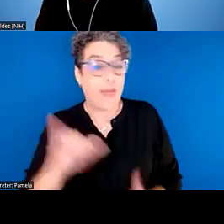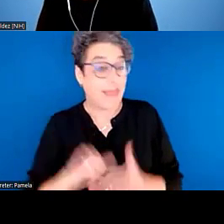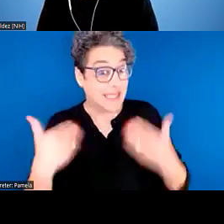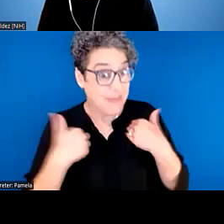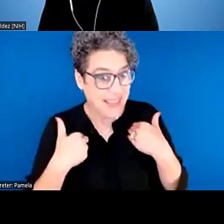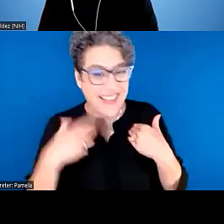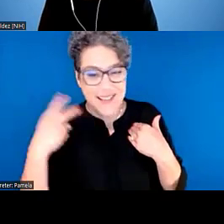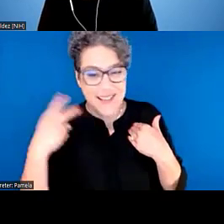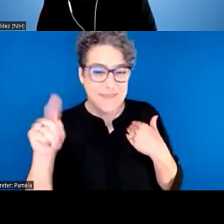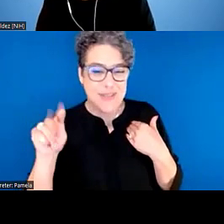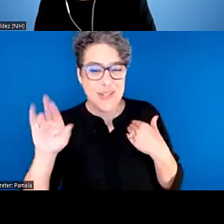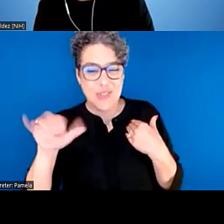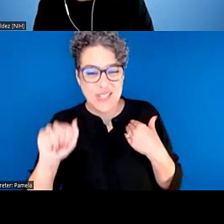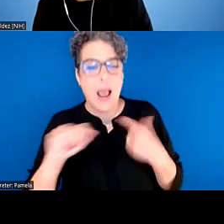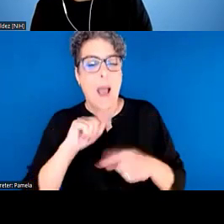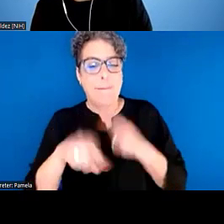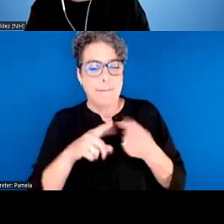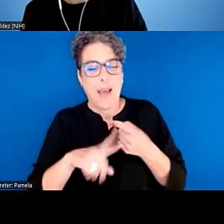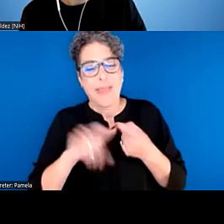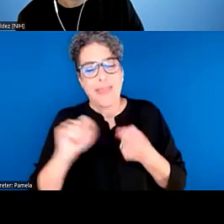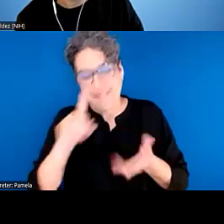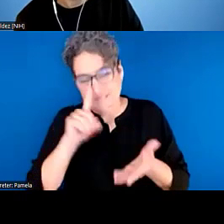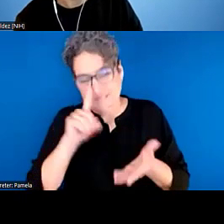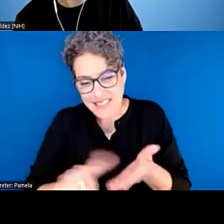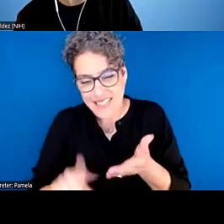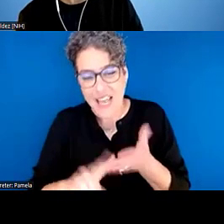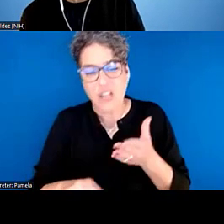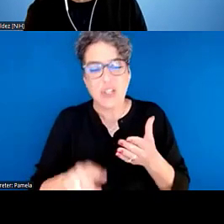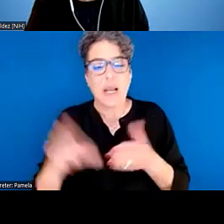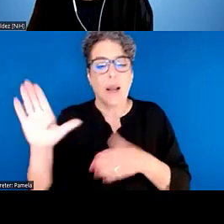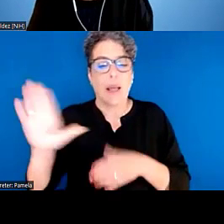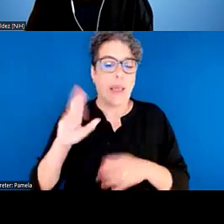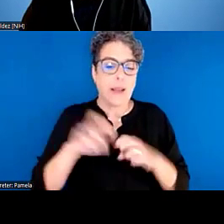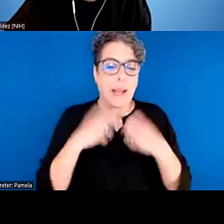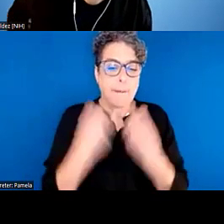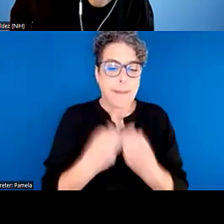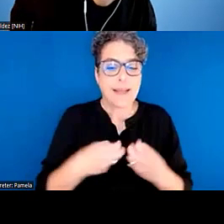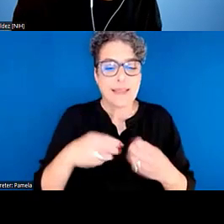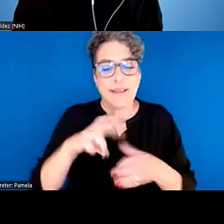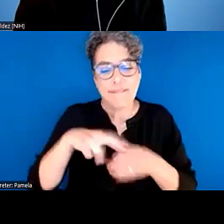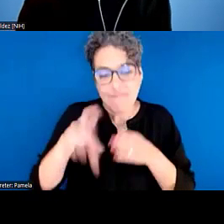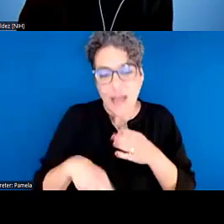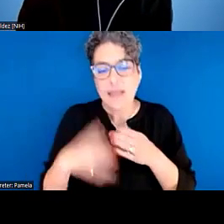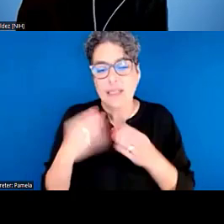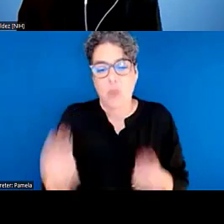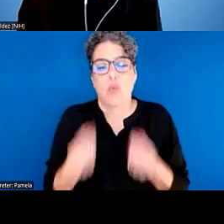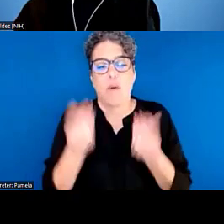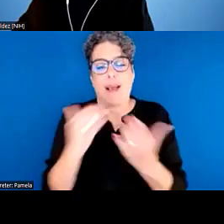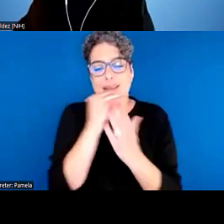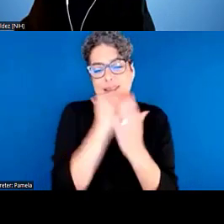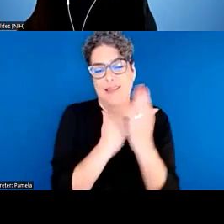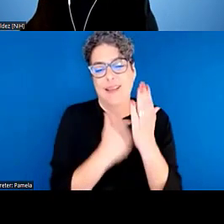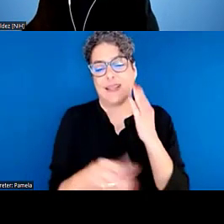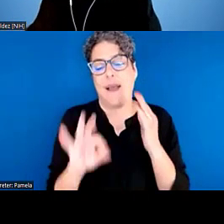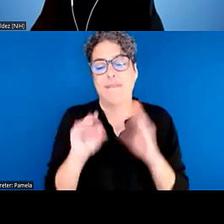and grant applications along with details of the findings. Okay. So the question is, should the university consider returning funds to NIH?